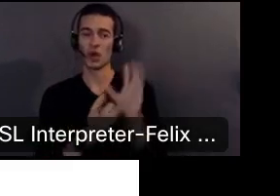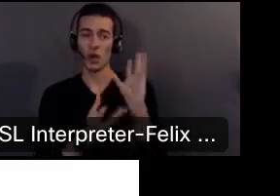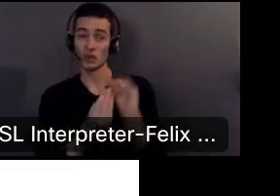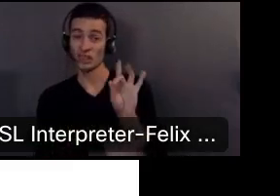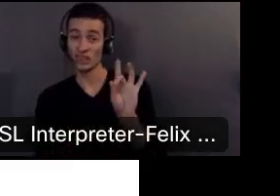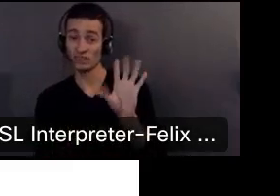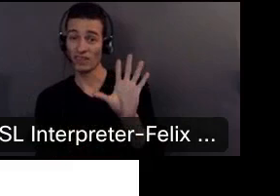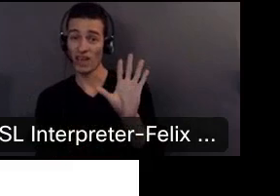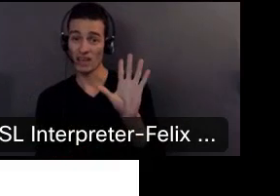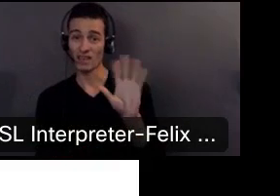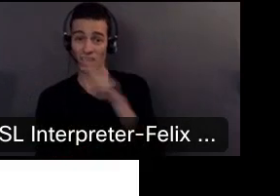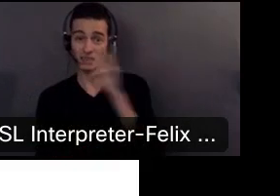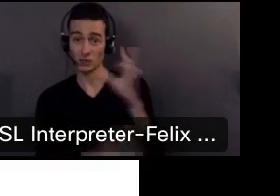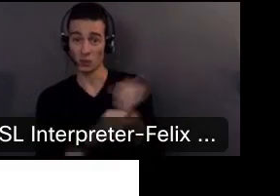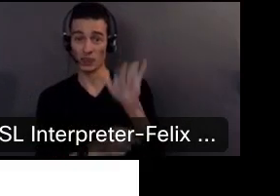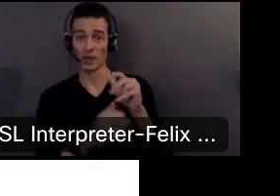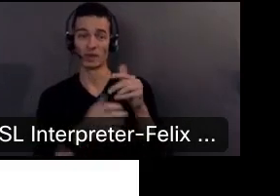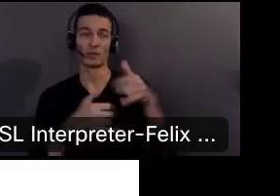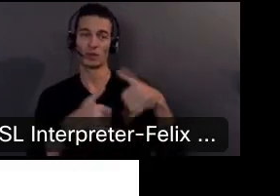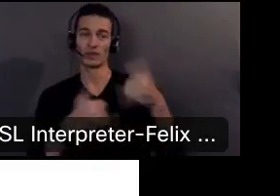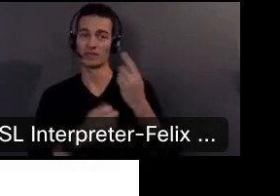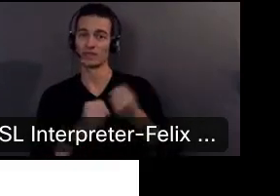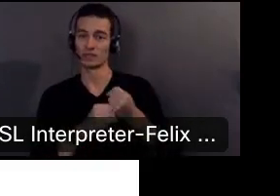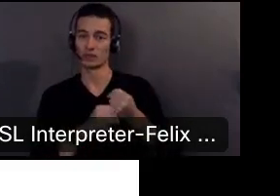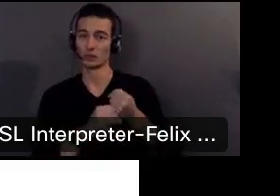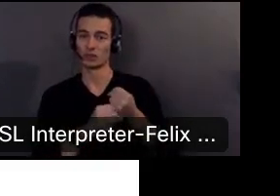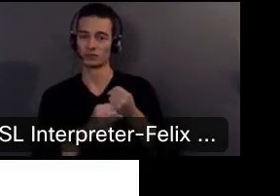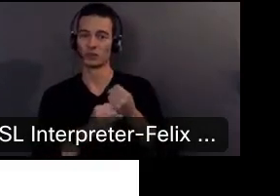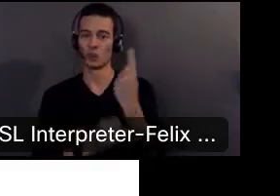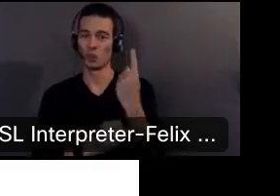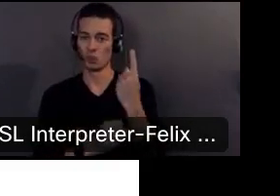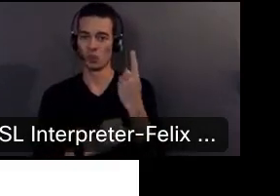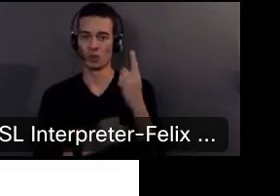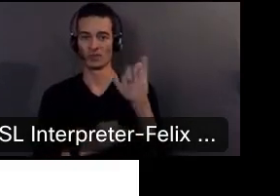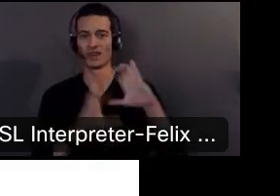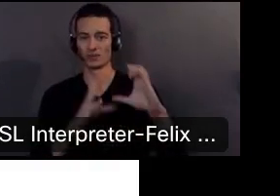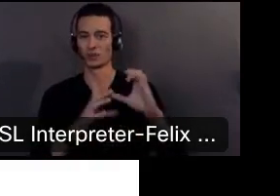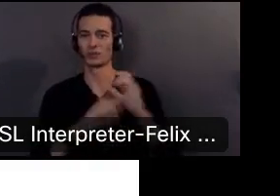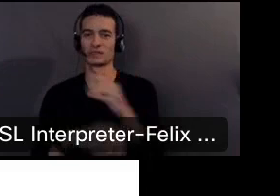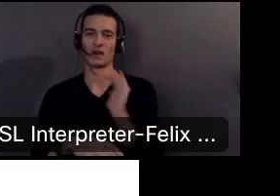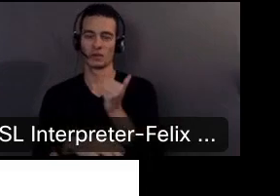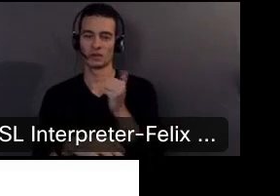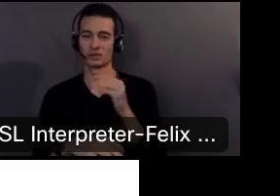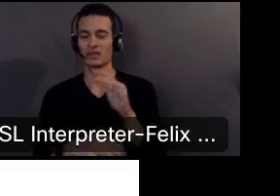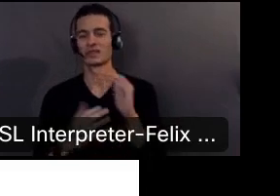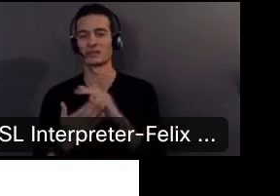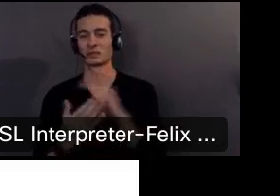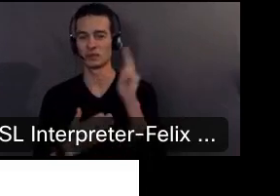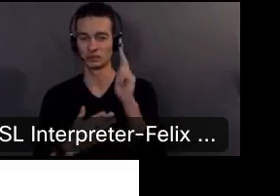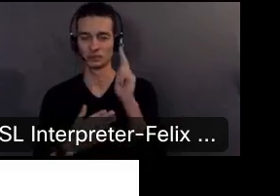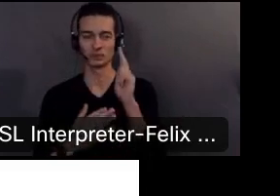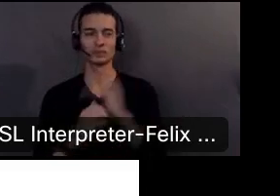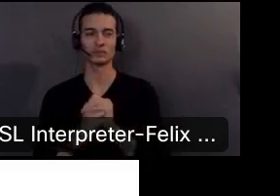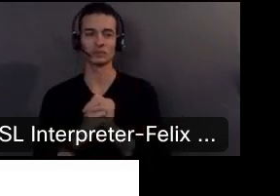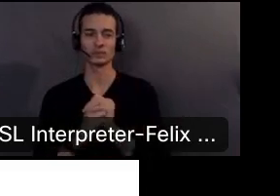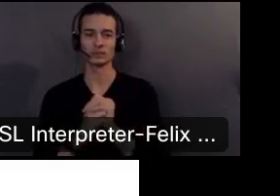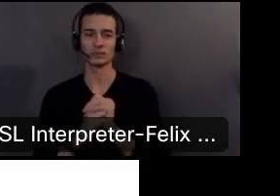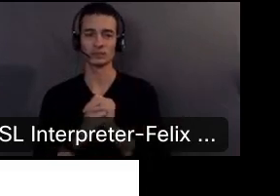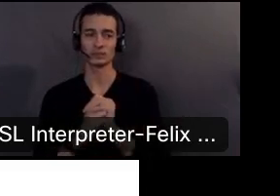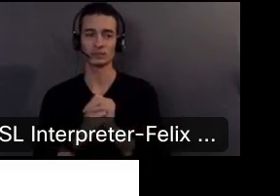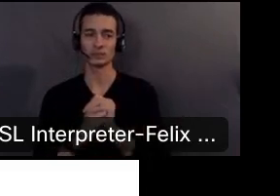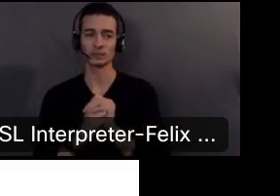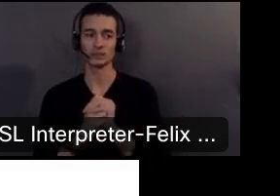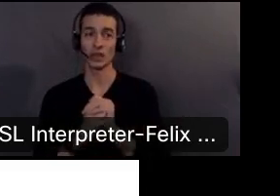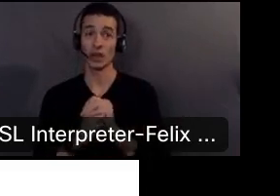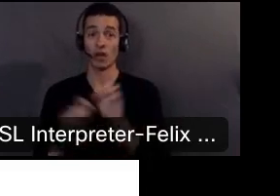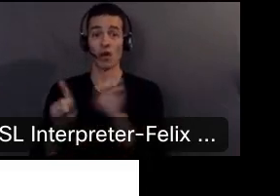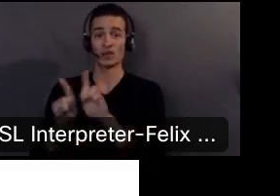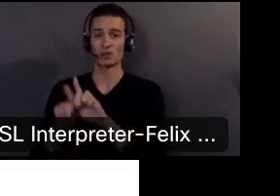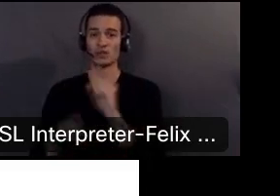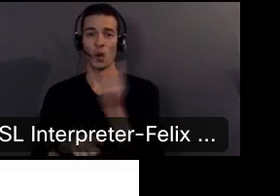And last month they got an 8th grade, um, from the LeapFrog group. And that makes them the only hospital in Bronx to receive that designation. This is a national honor.